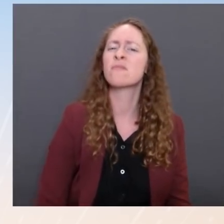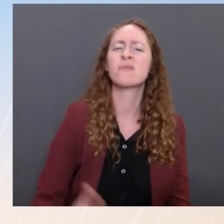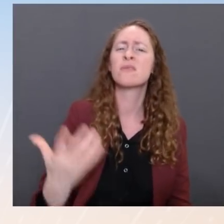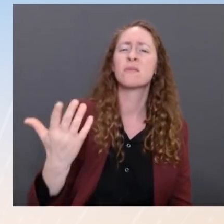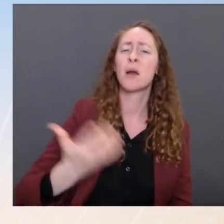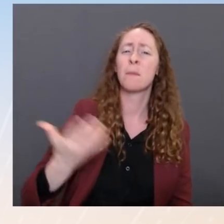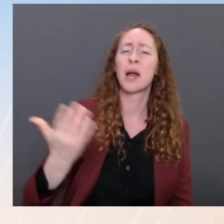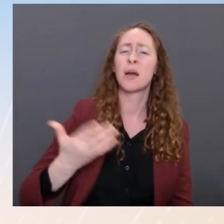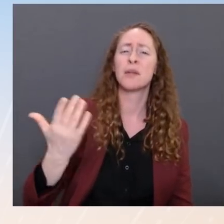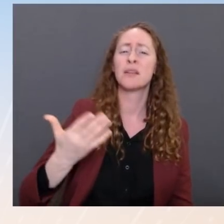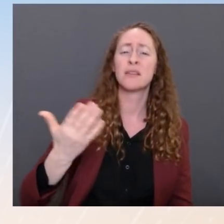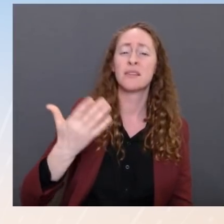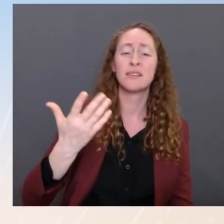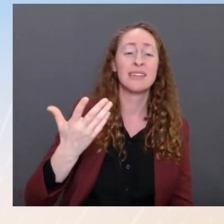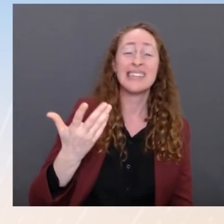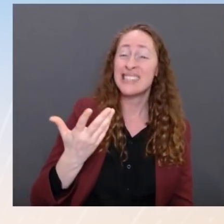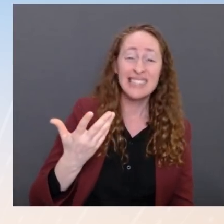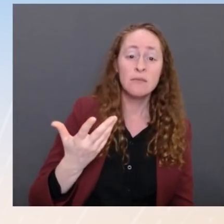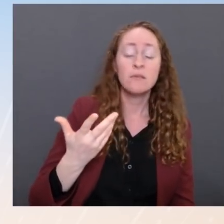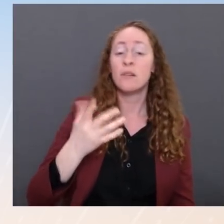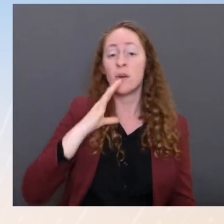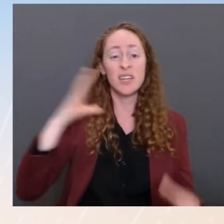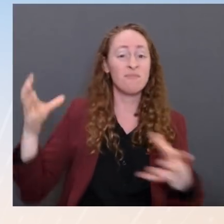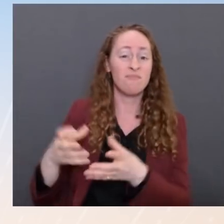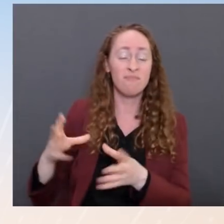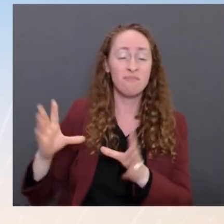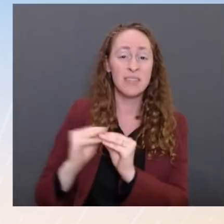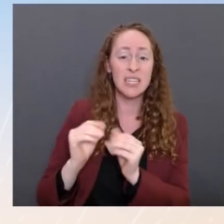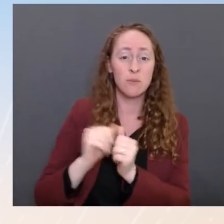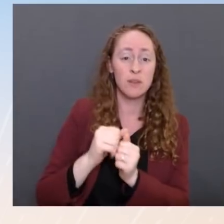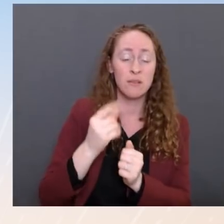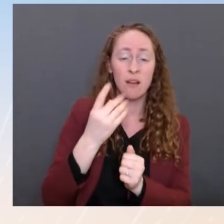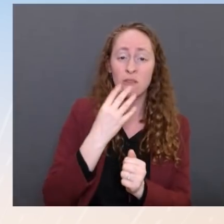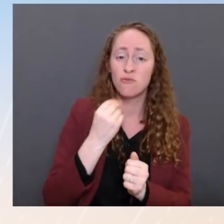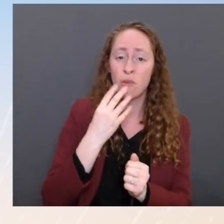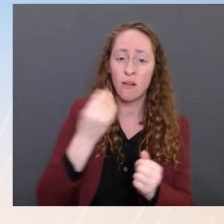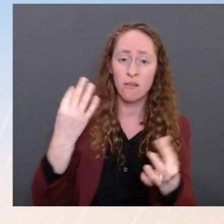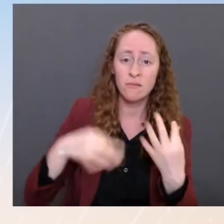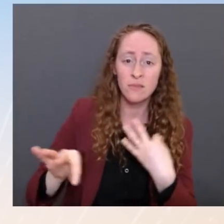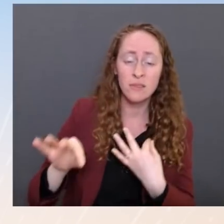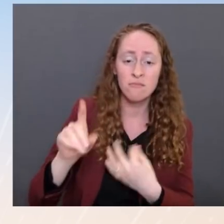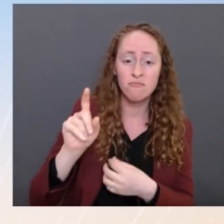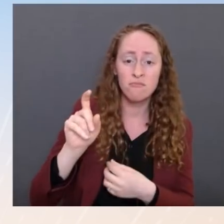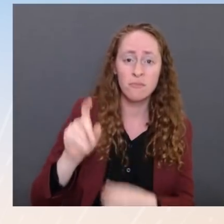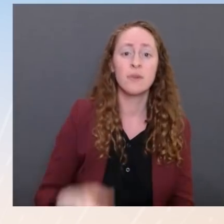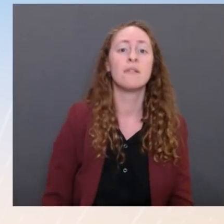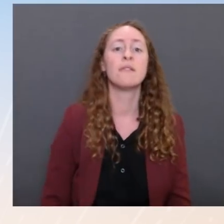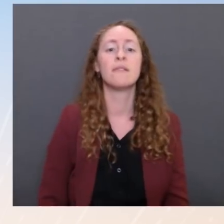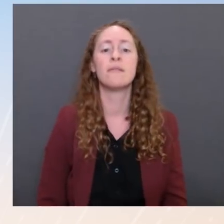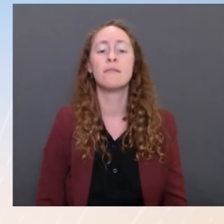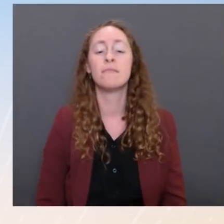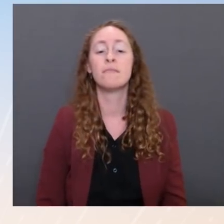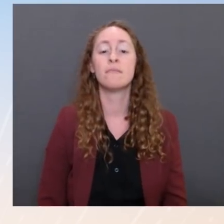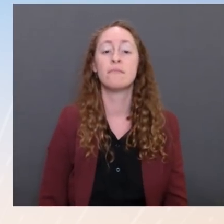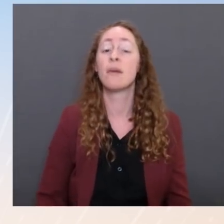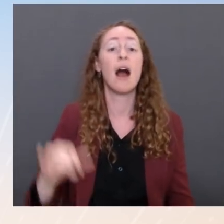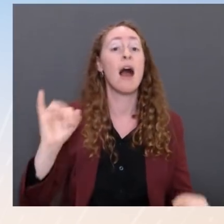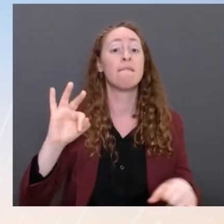whether Saudi Arabia is being weighed as a participant in that summit -- oil production obviously a kind of primary concern for many Americans right now.